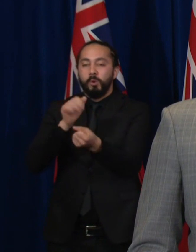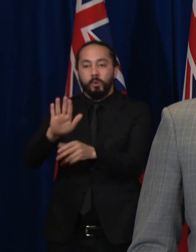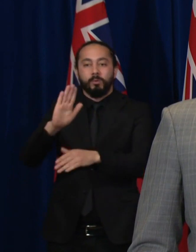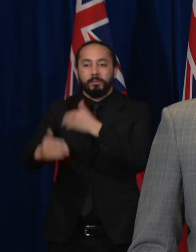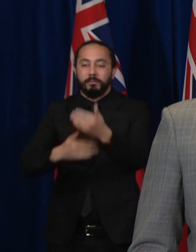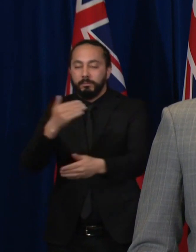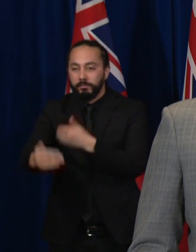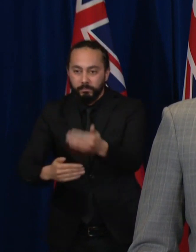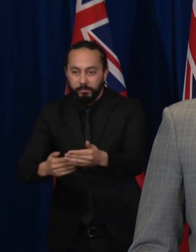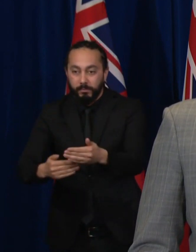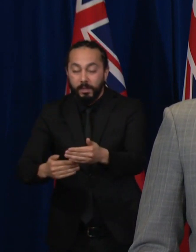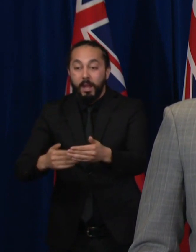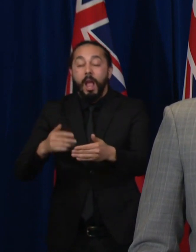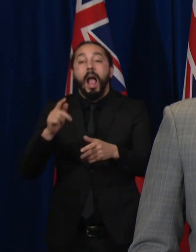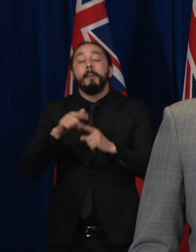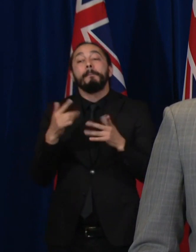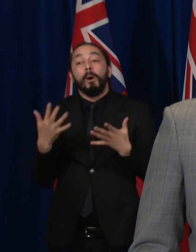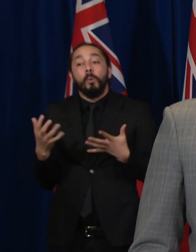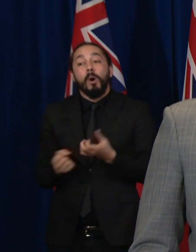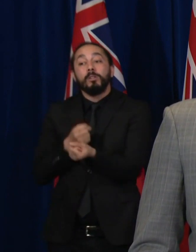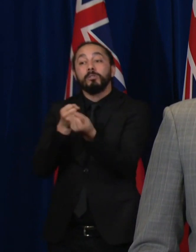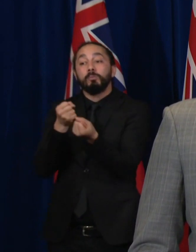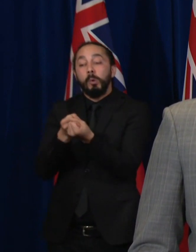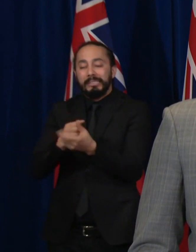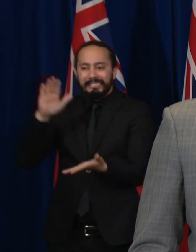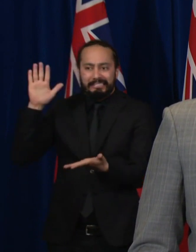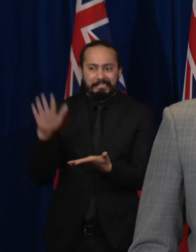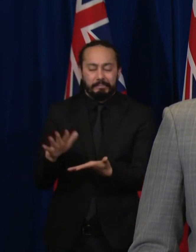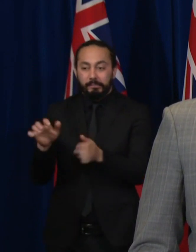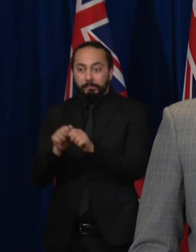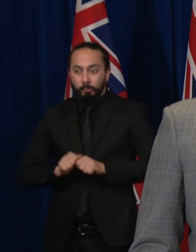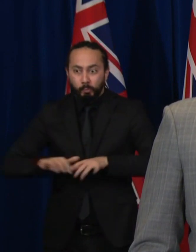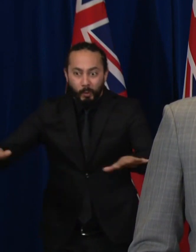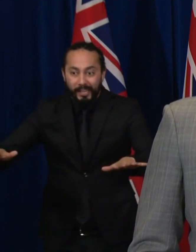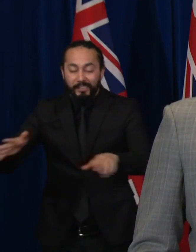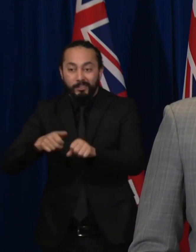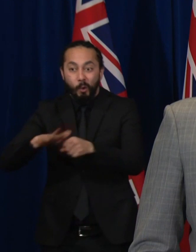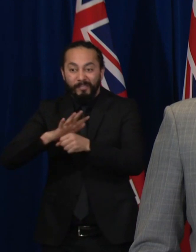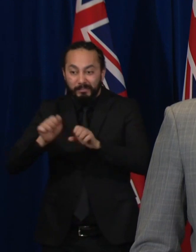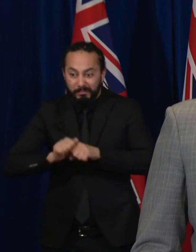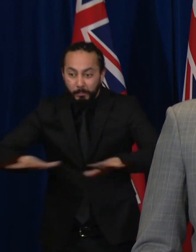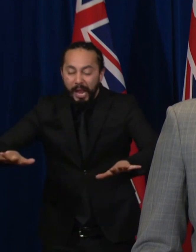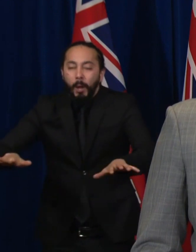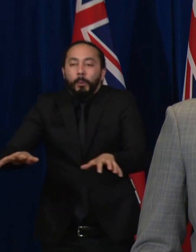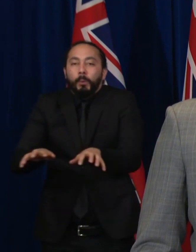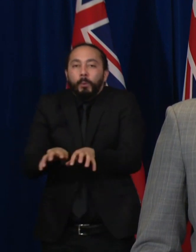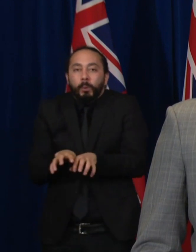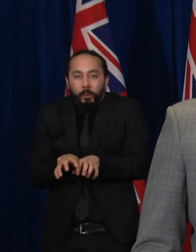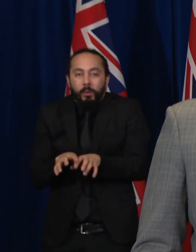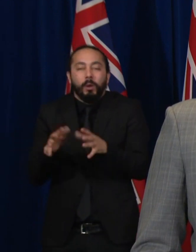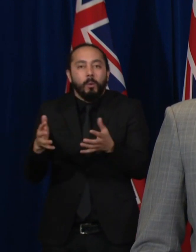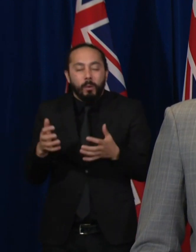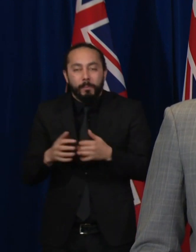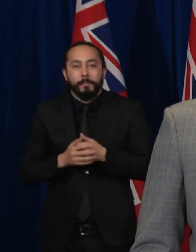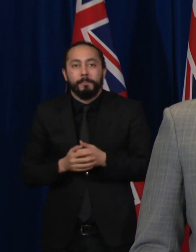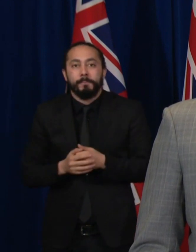that cause for which they here, the spread of COVID-19. gave the last full measure of devotion -- Safeguarding public health is not only a health